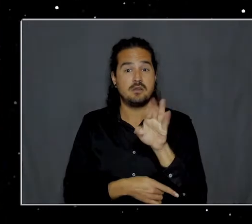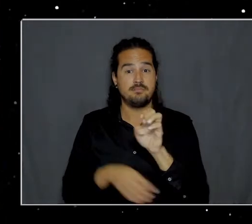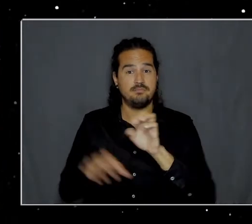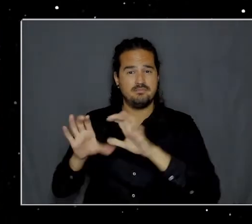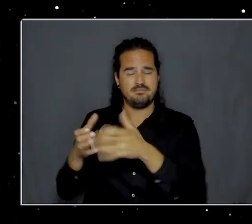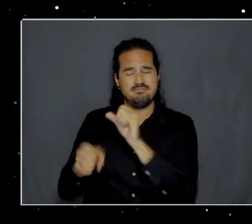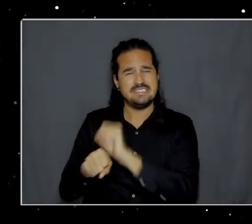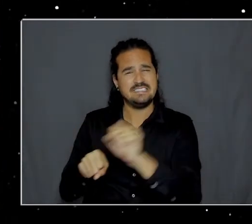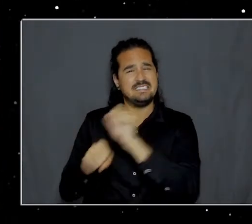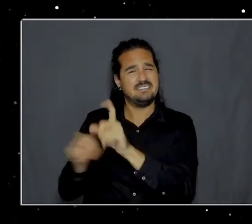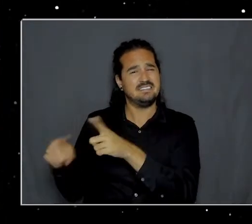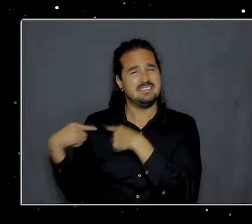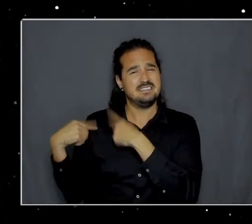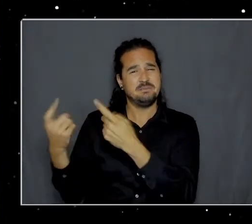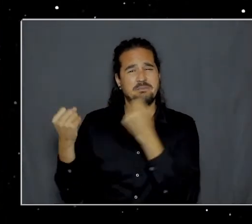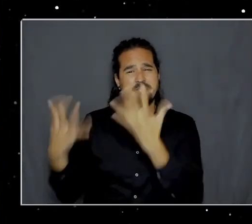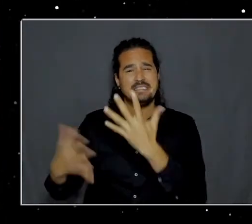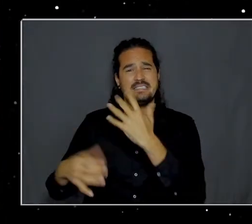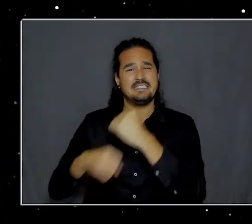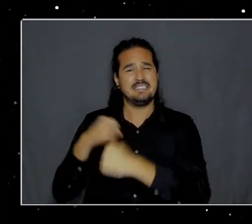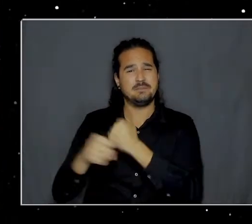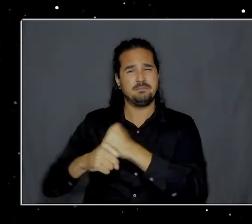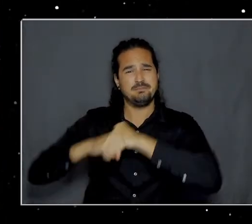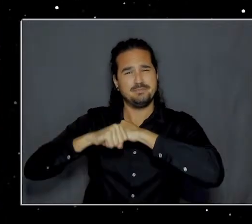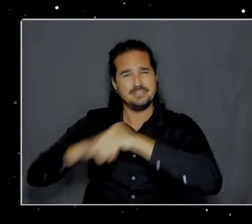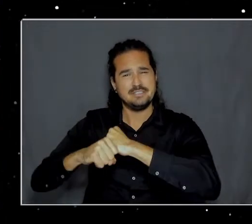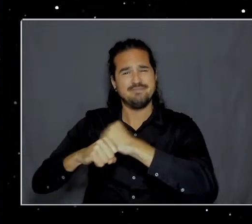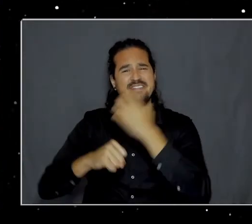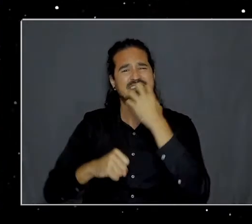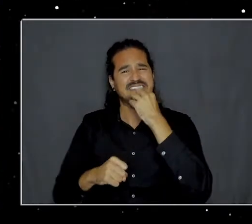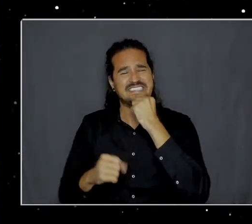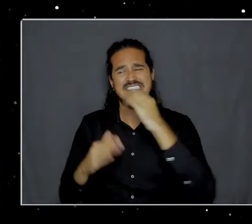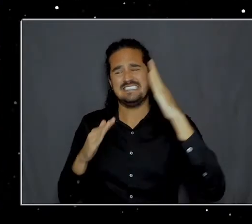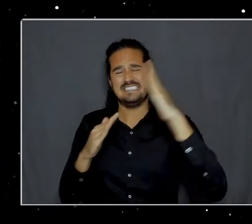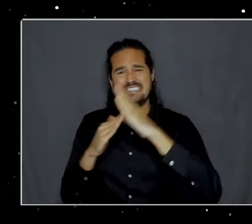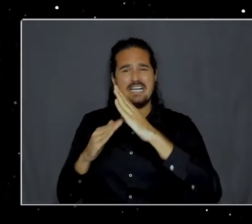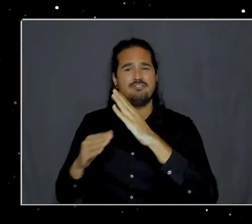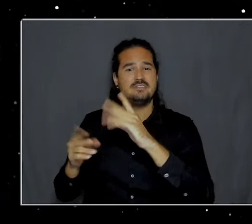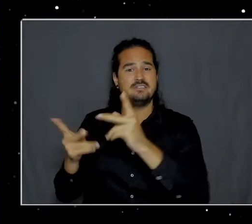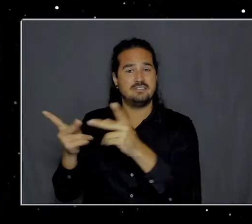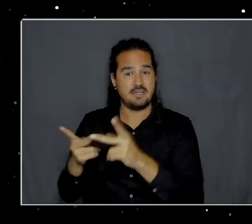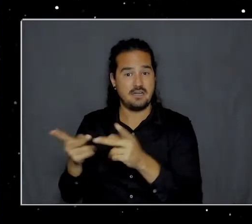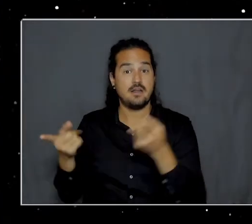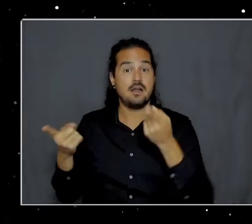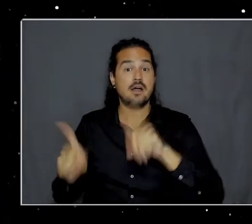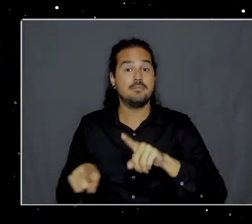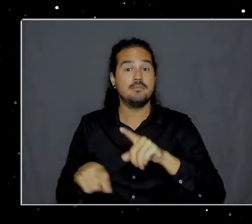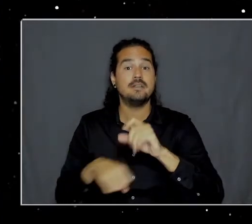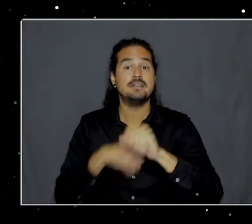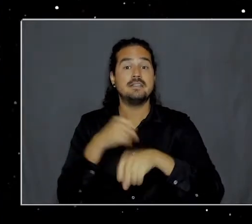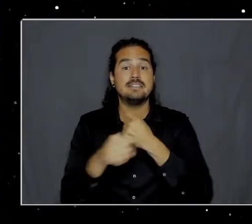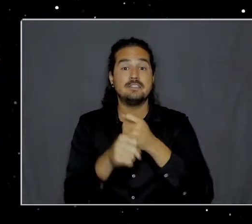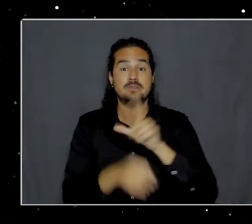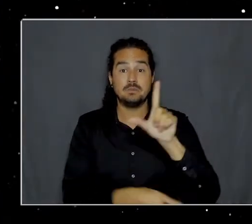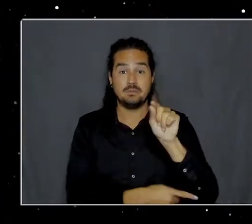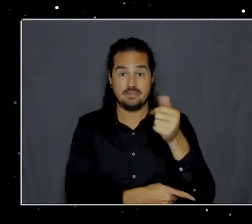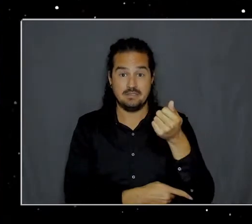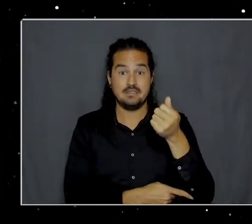PRESERVE ITS MOST SACRED SITE. MOST RECENTLY, IN 2019, THE TRIBE ACQUIRED SOME OF THE LAND